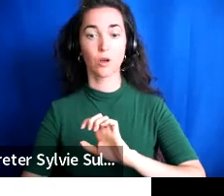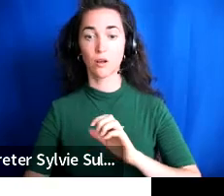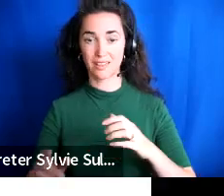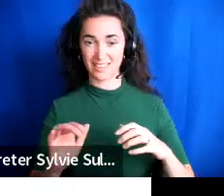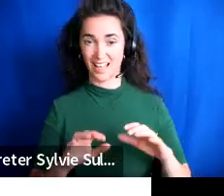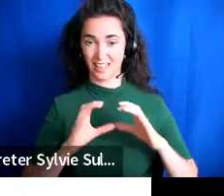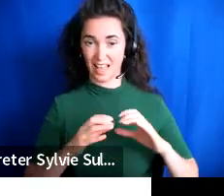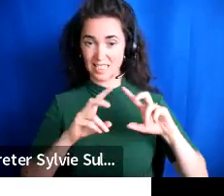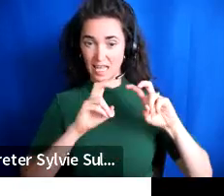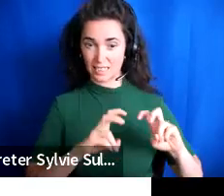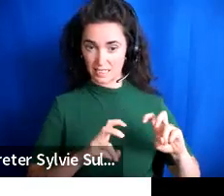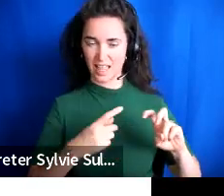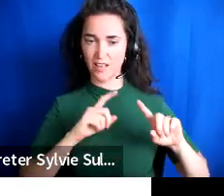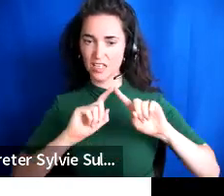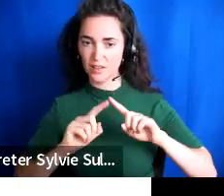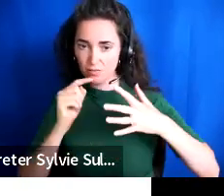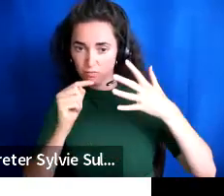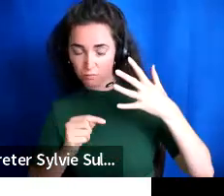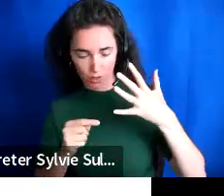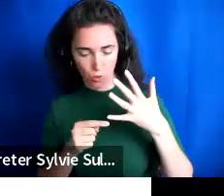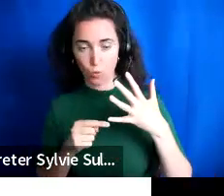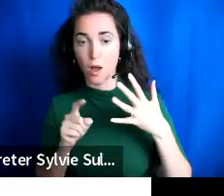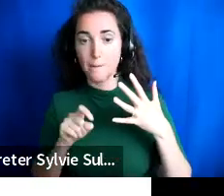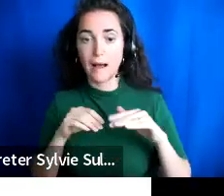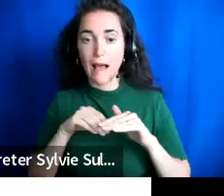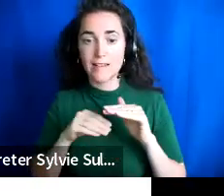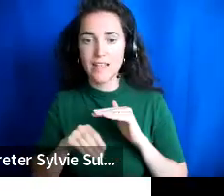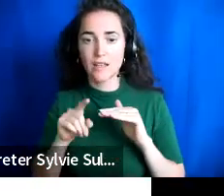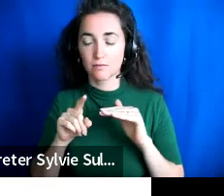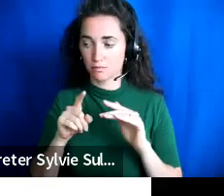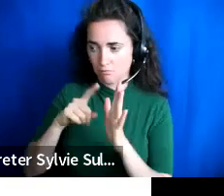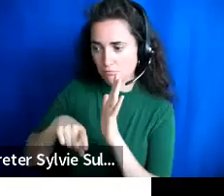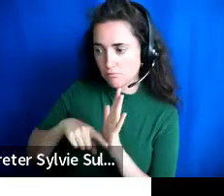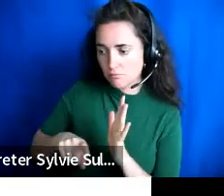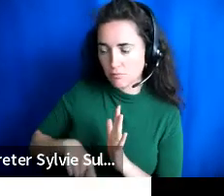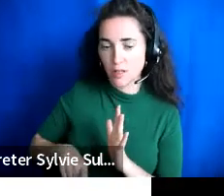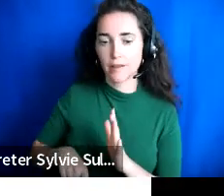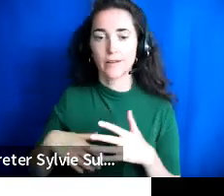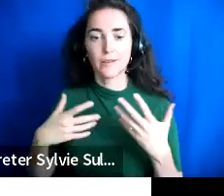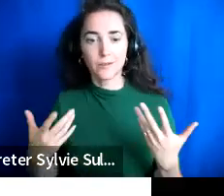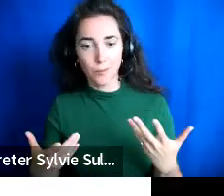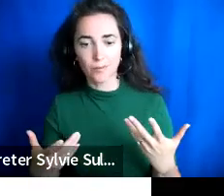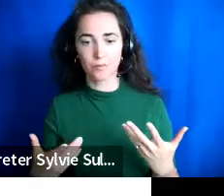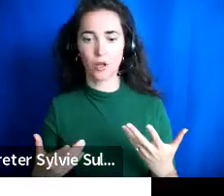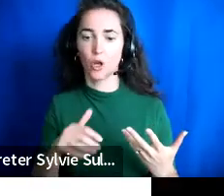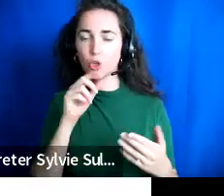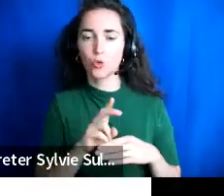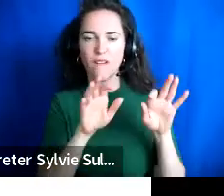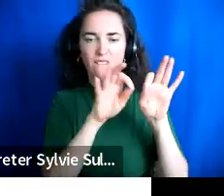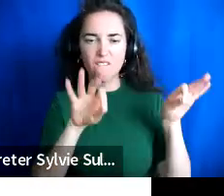So again, common sense would say that use for that are difficult to use.